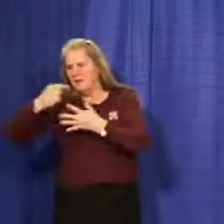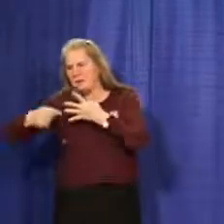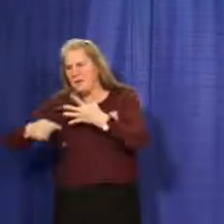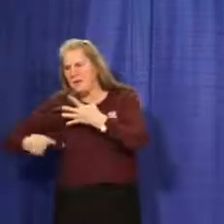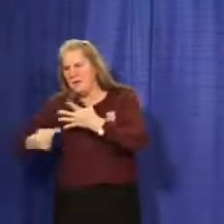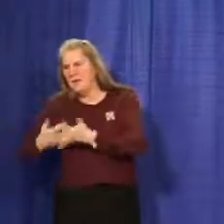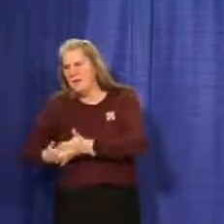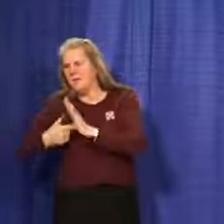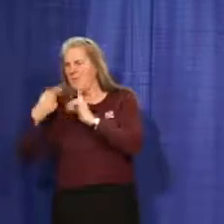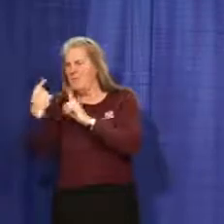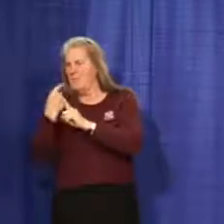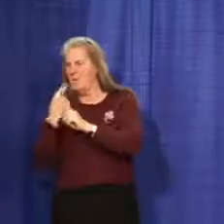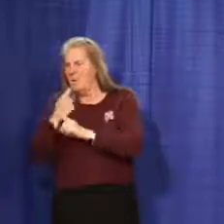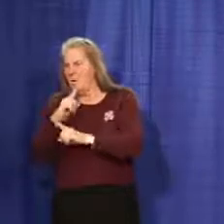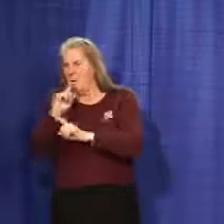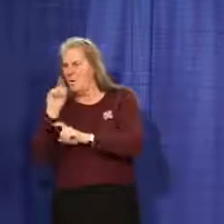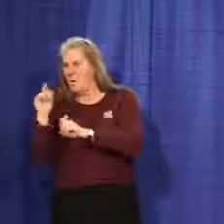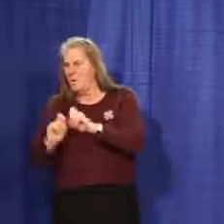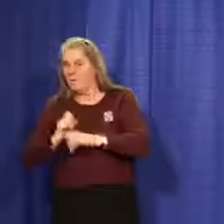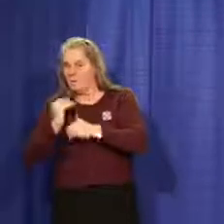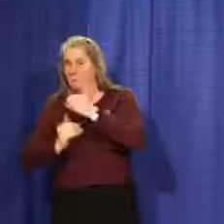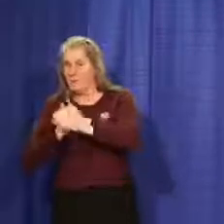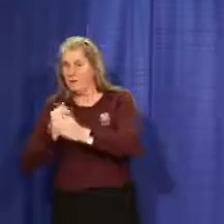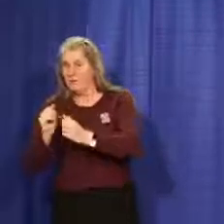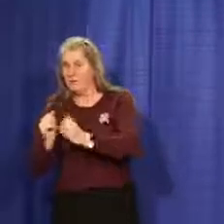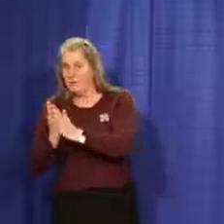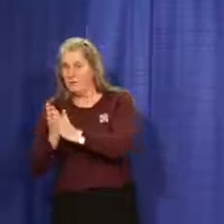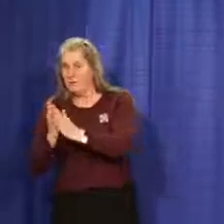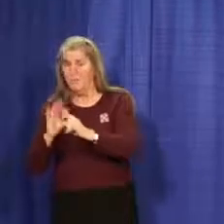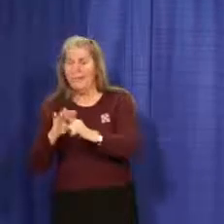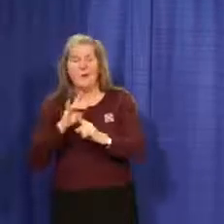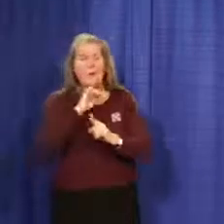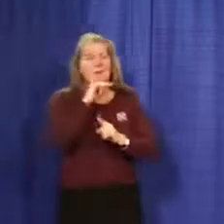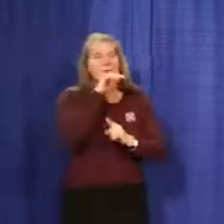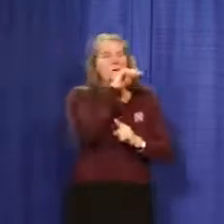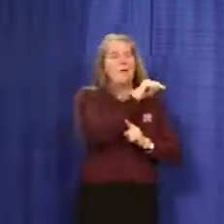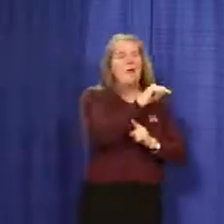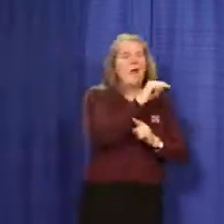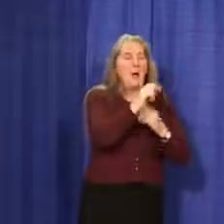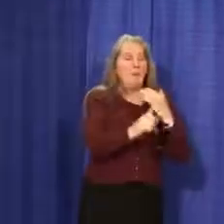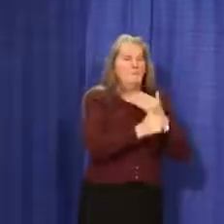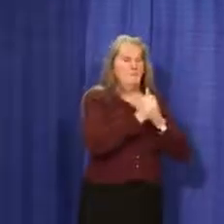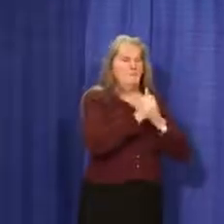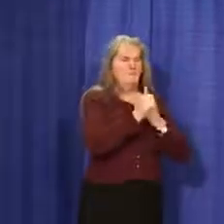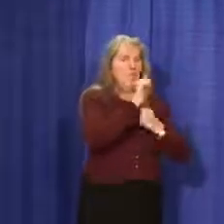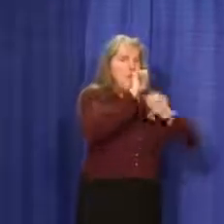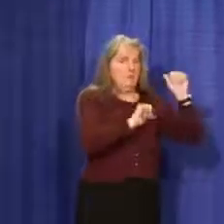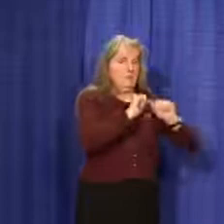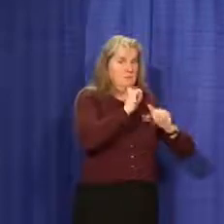supervision to get the questions right and the technique right. But it really is a risk assessment, in part of the act